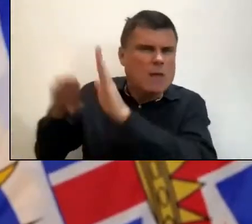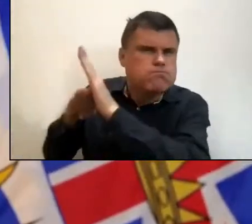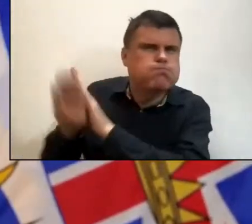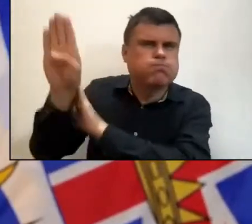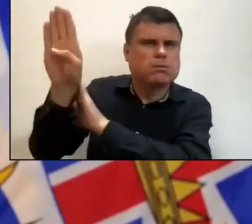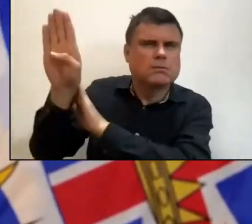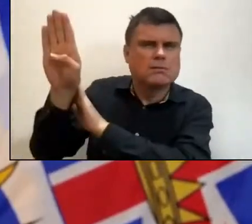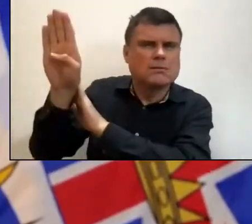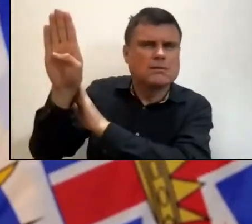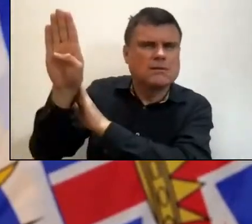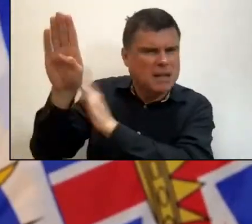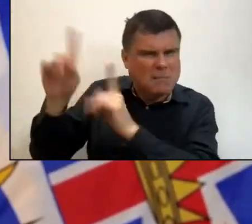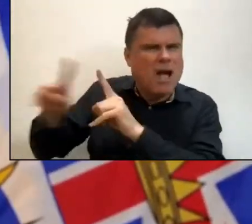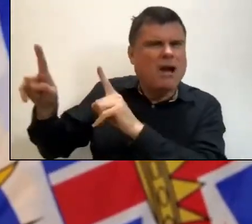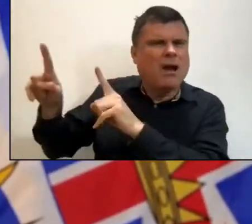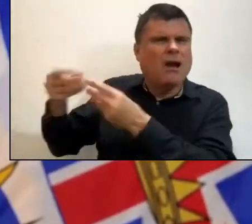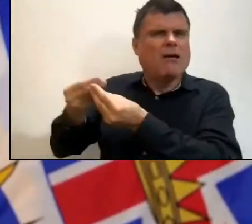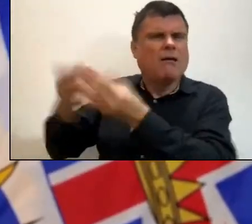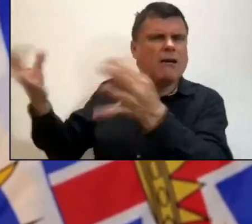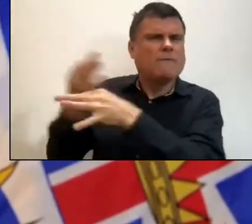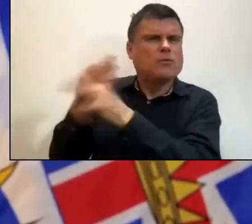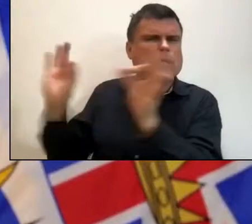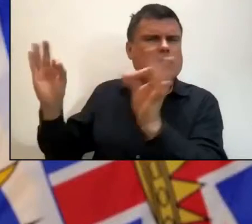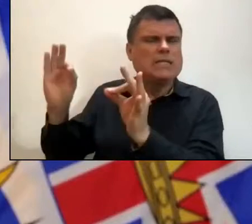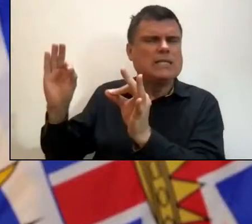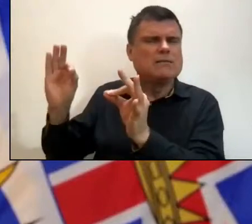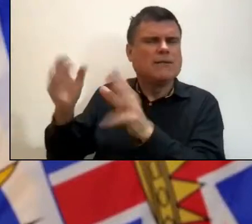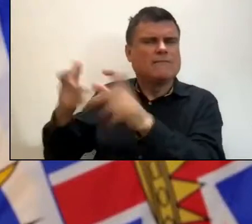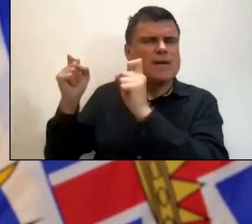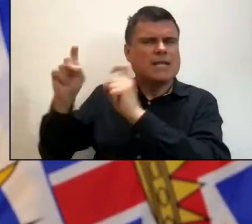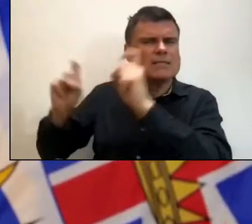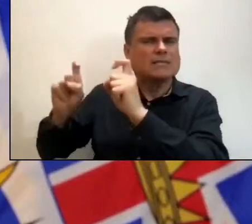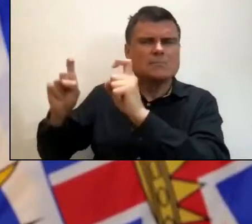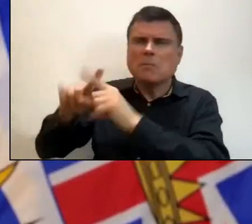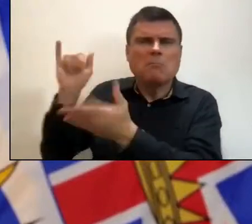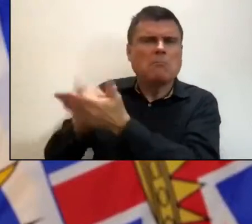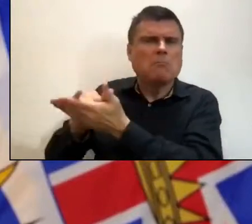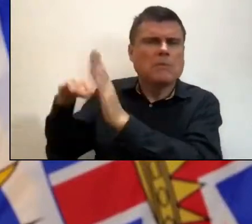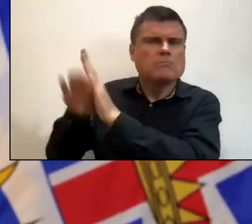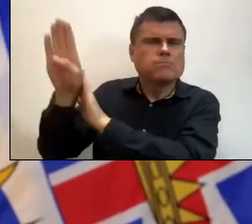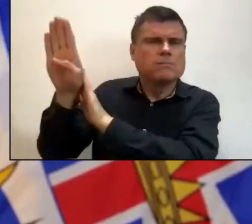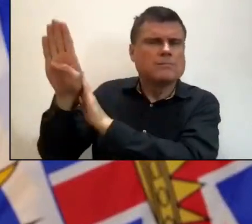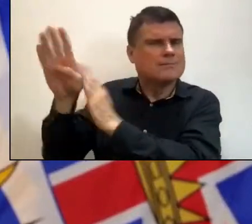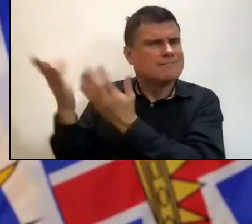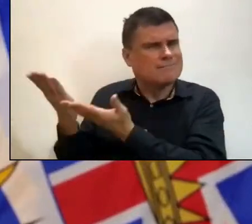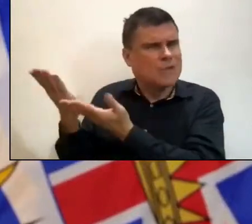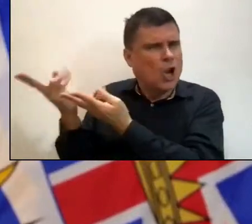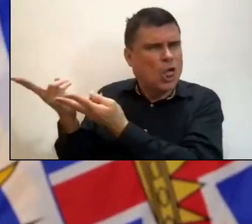limited supply that we have in Canada and in B.C., we need to